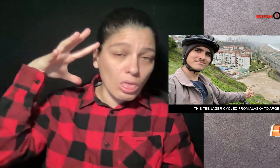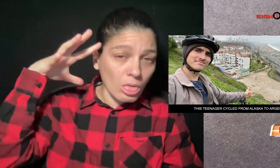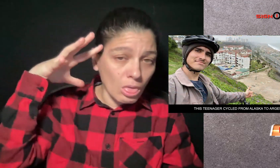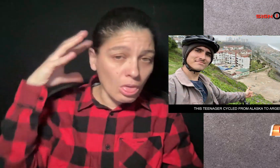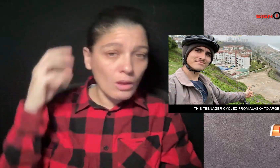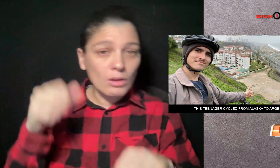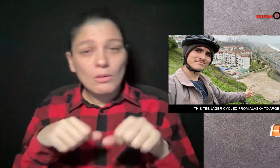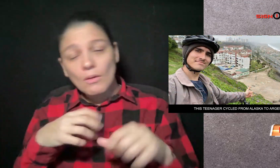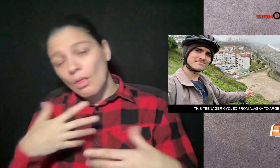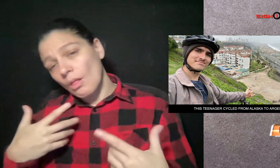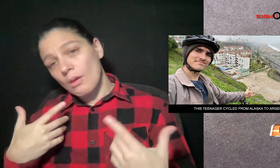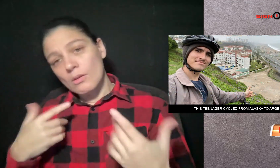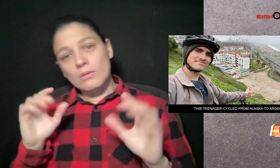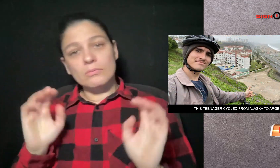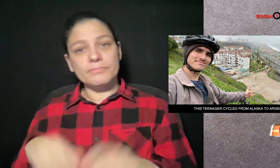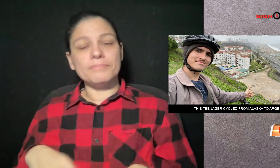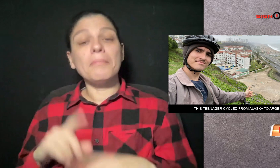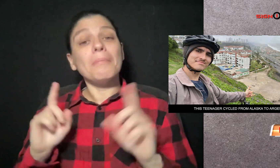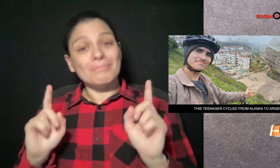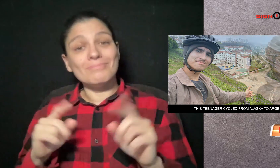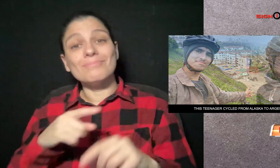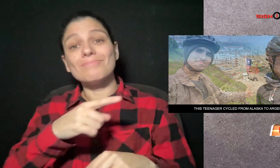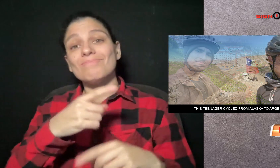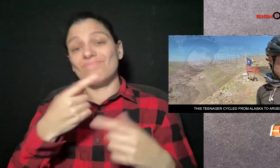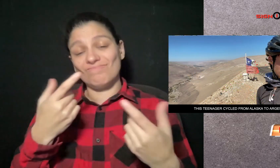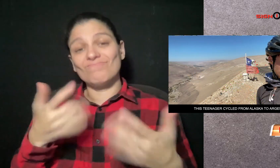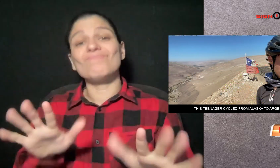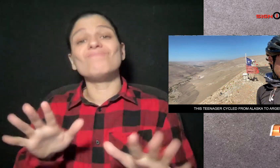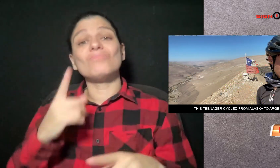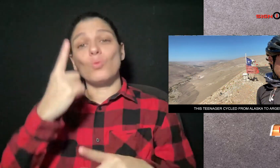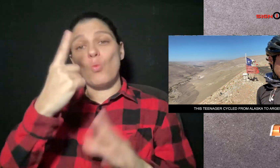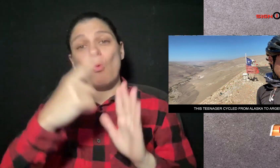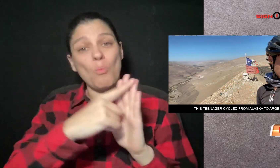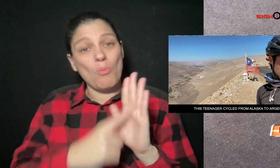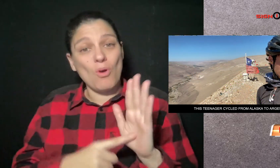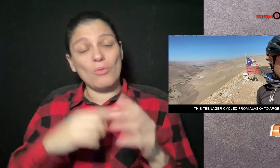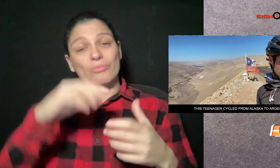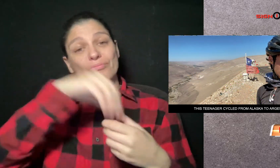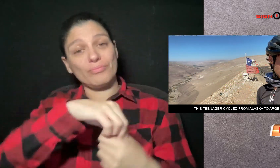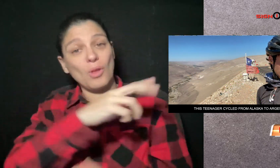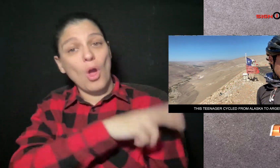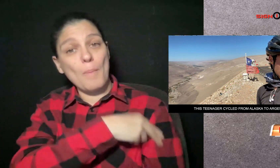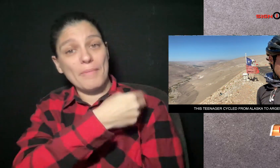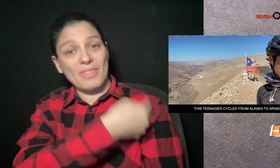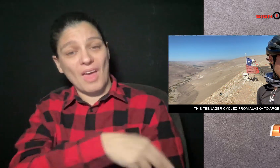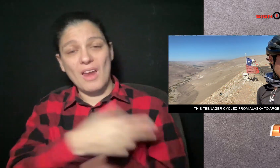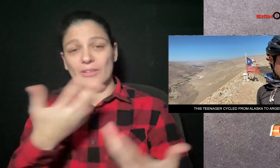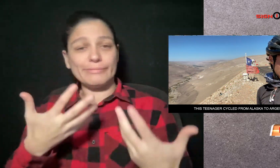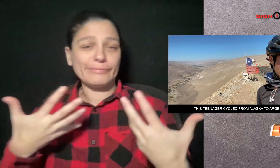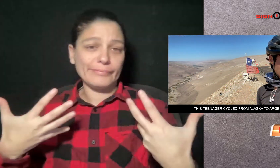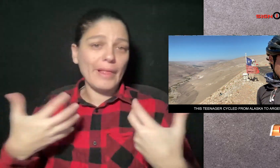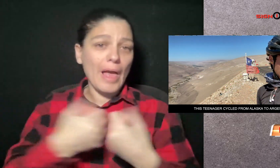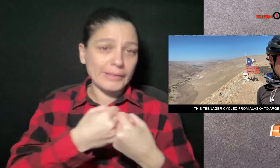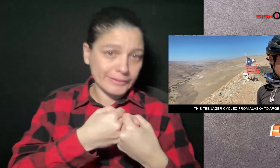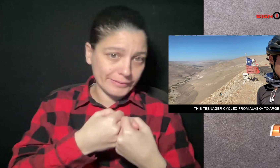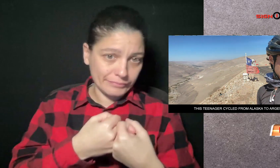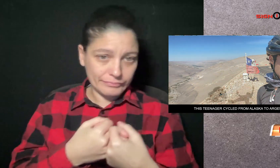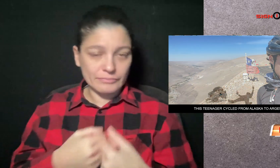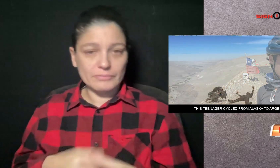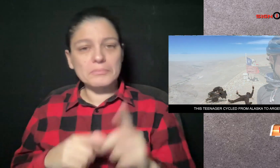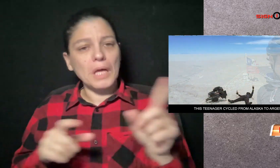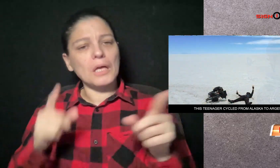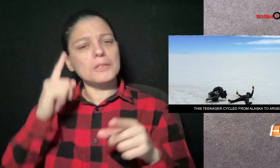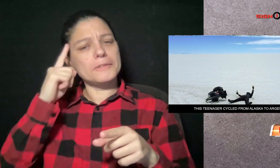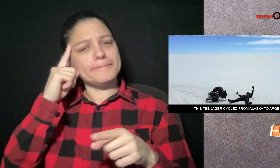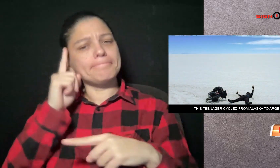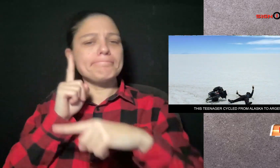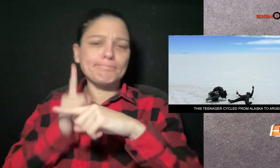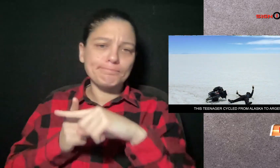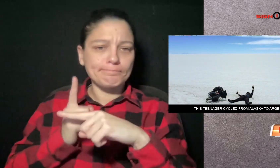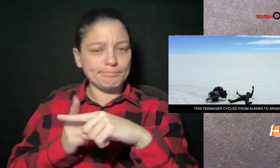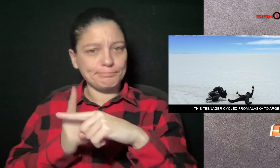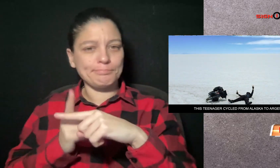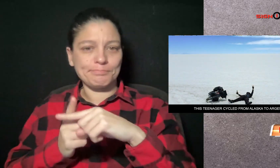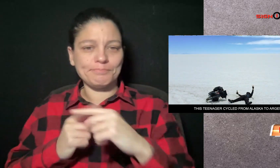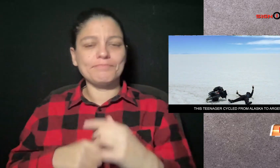with extreme heat or when he's spend a month in the hospital after an accident but he persevered